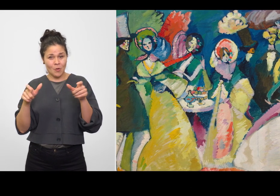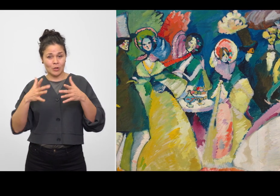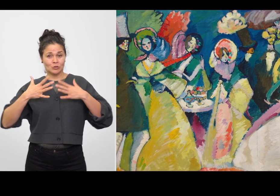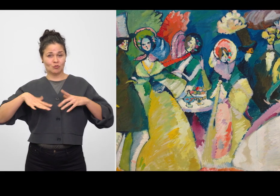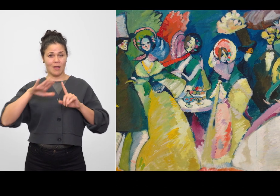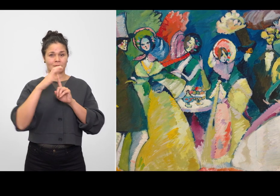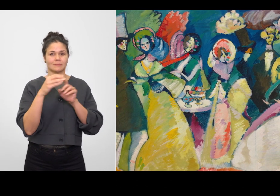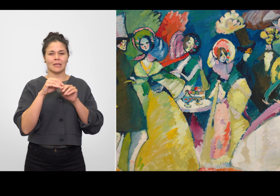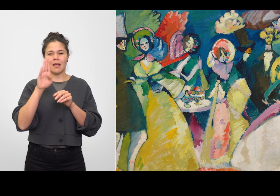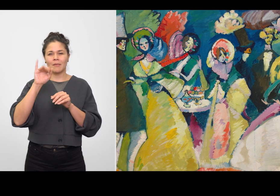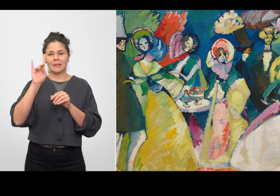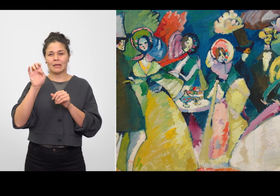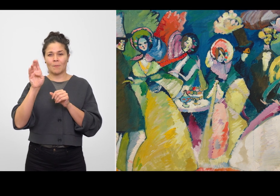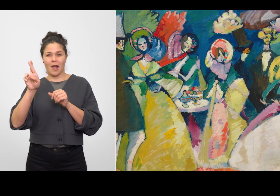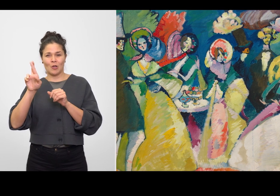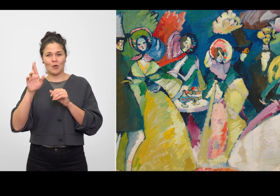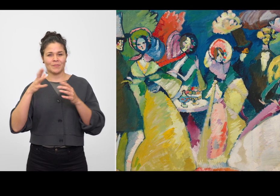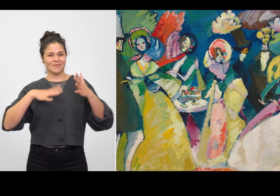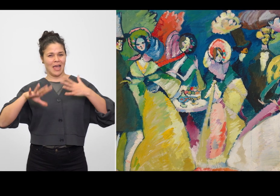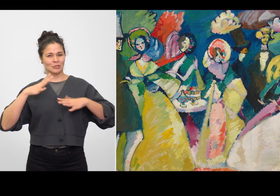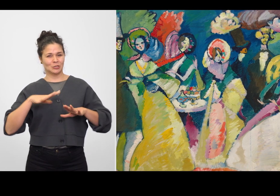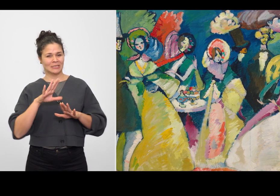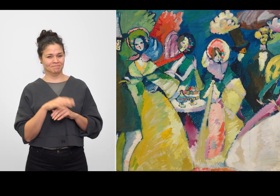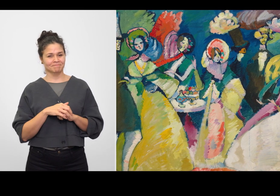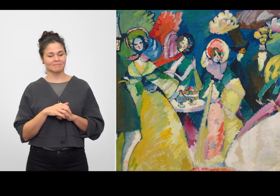dressed in Biedermeier fashion.